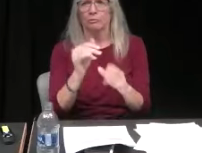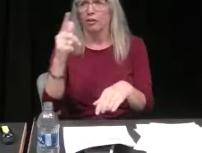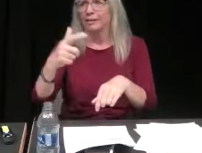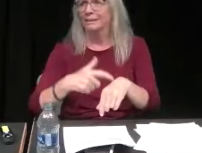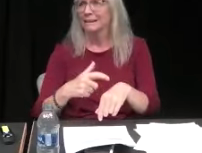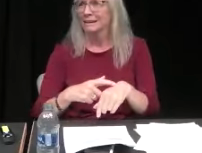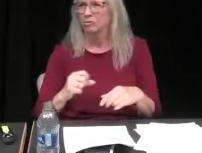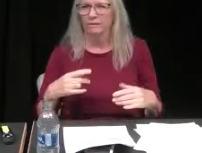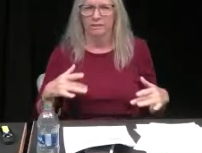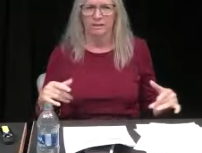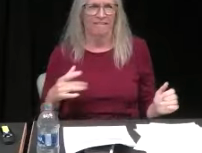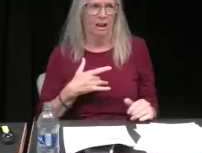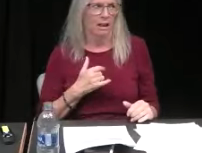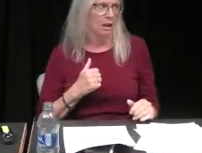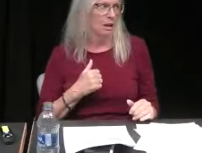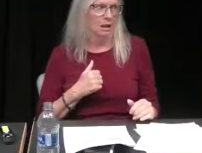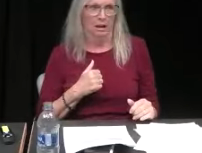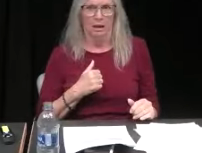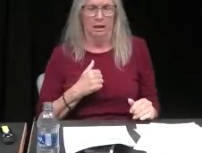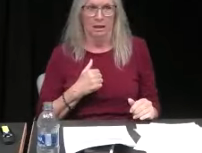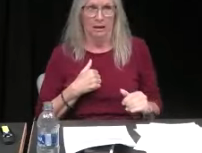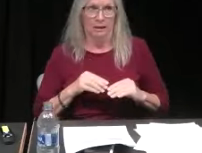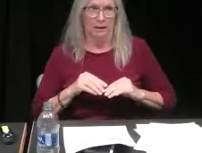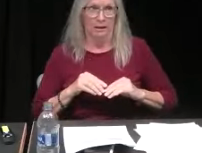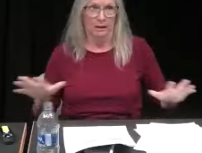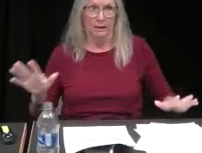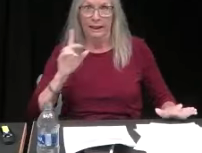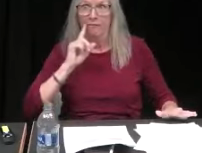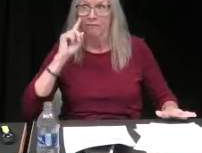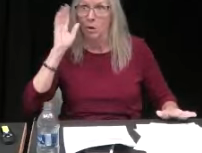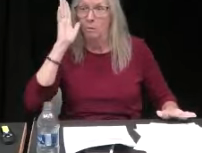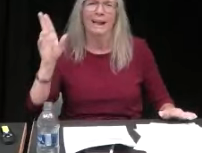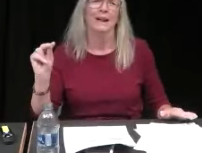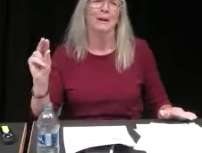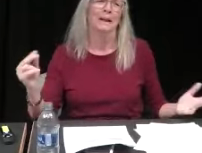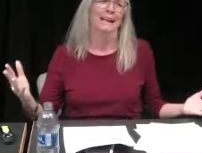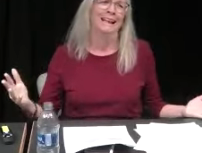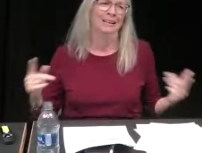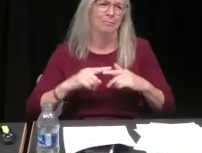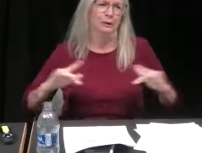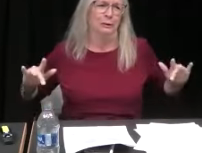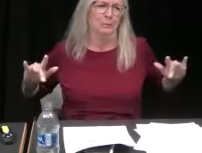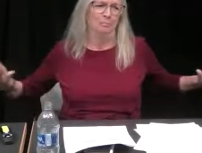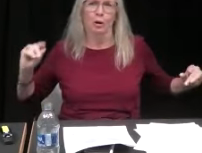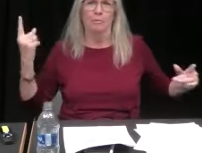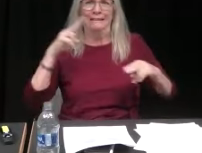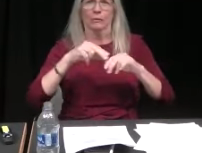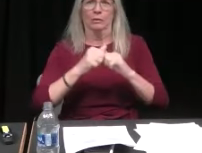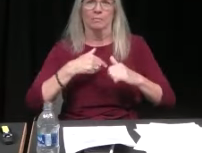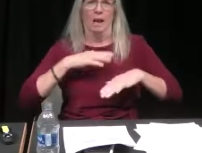because I'm alone and the only person who's signs I'm left out or you know maybe there's even that